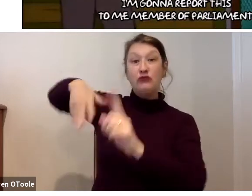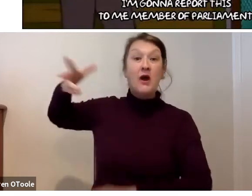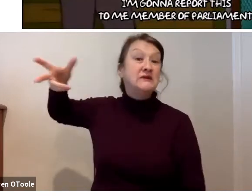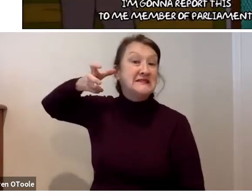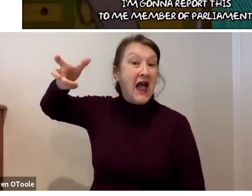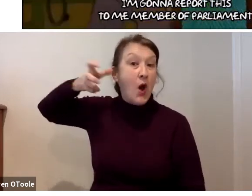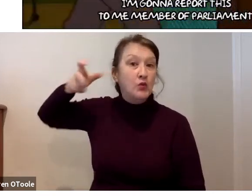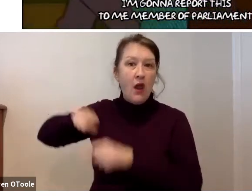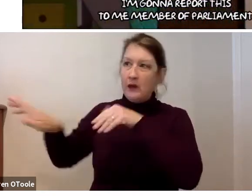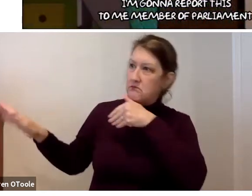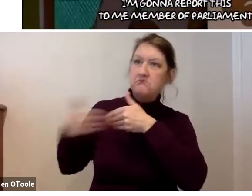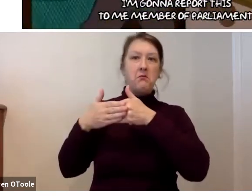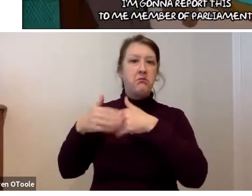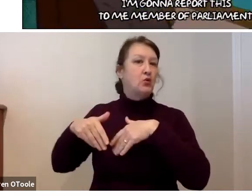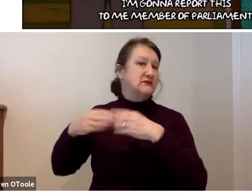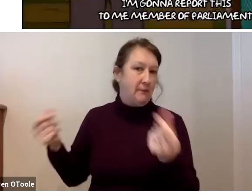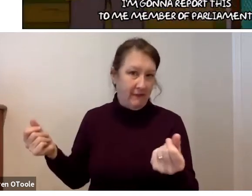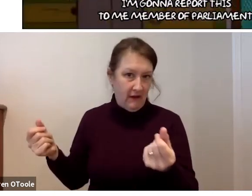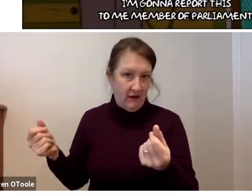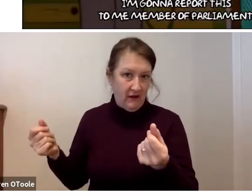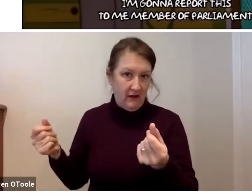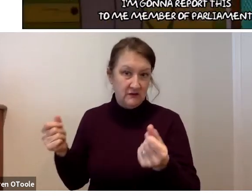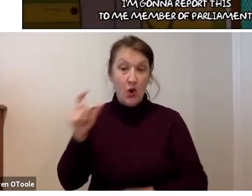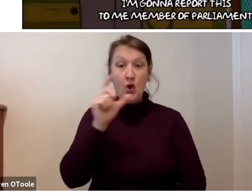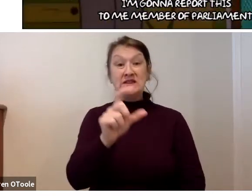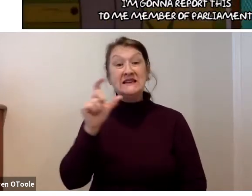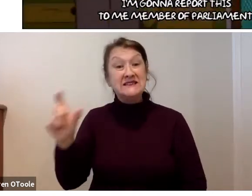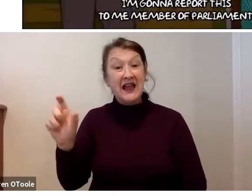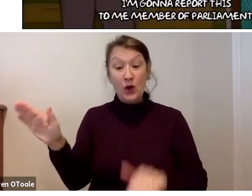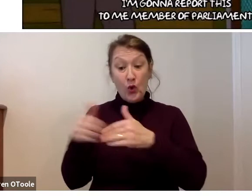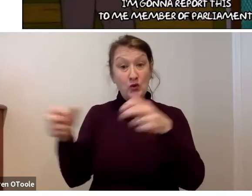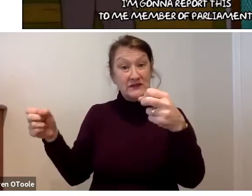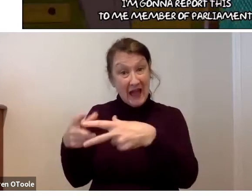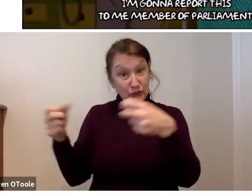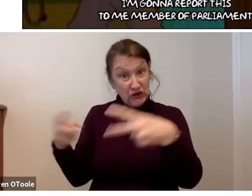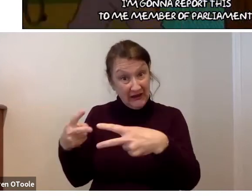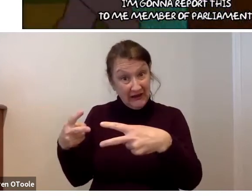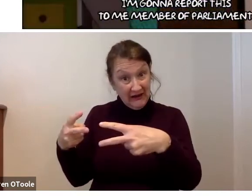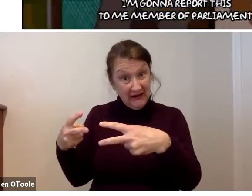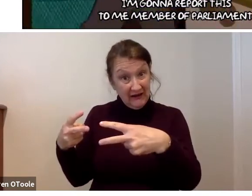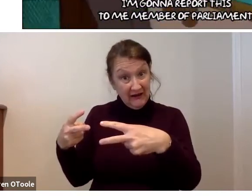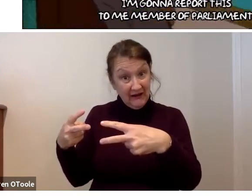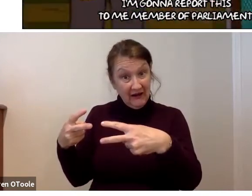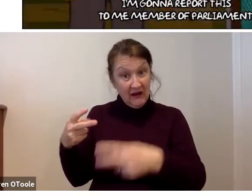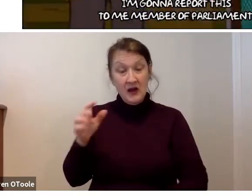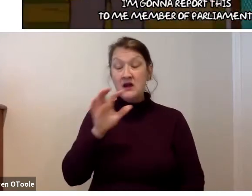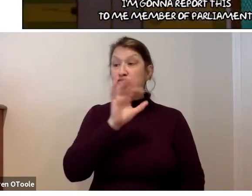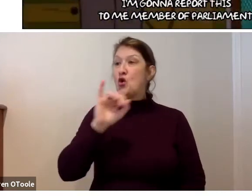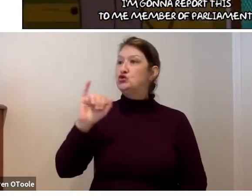So it is not just her walking through the road, the woods emerges